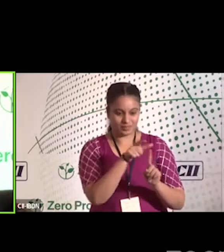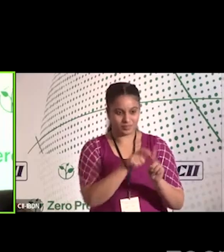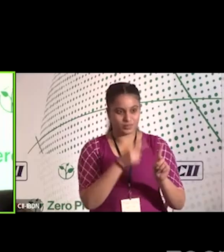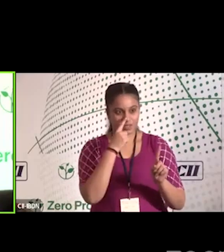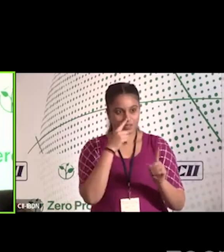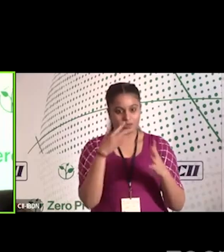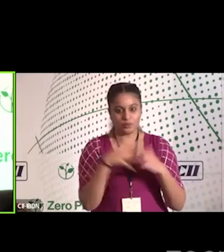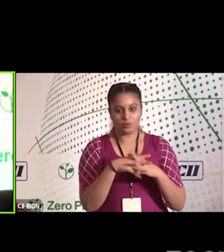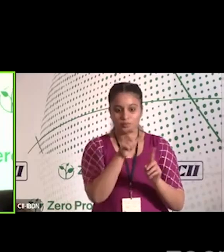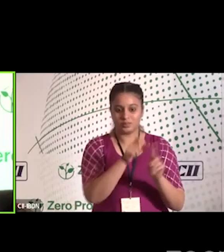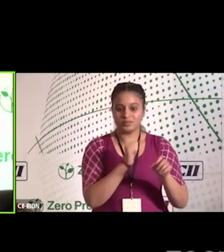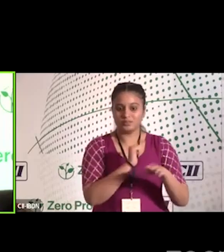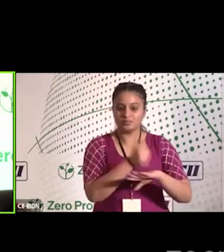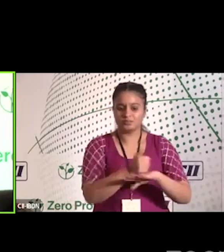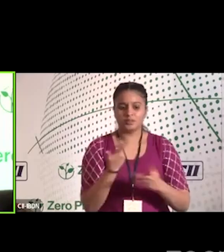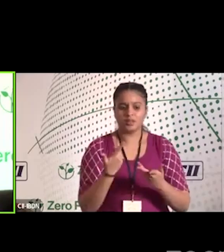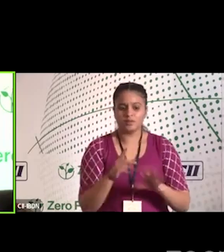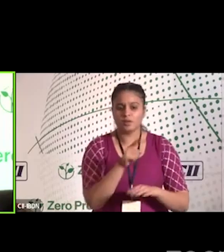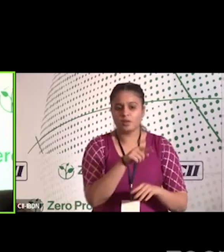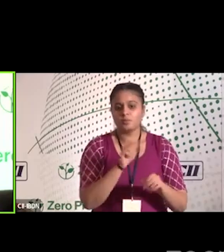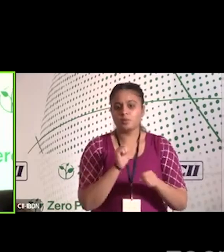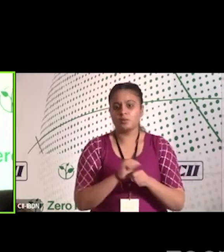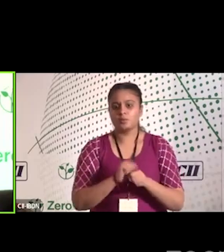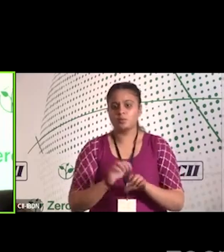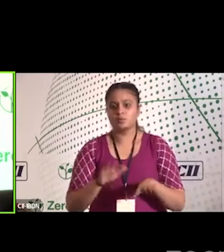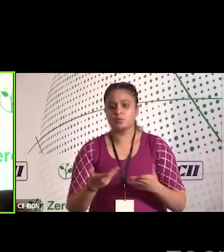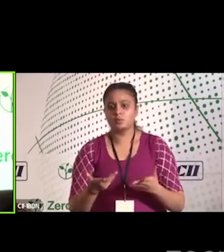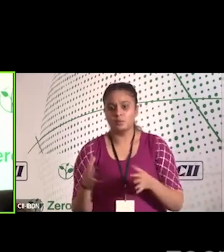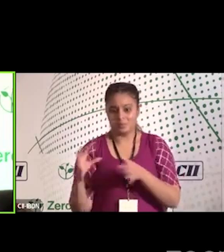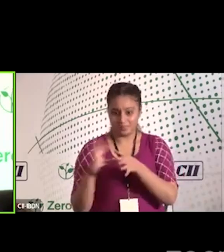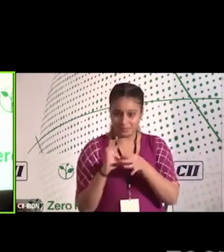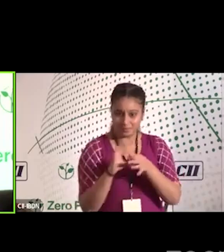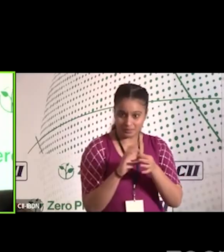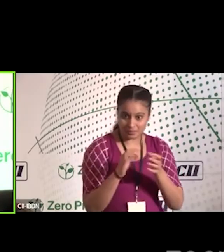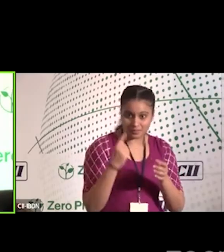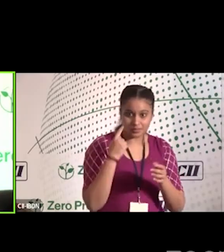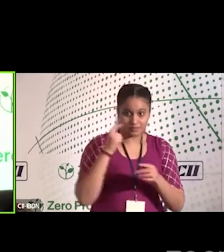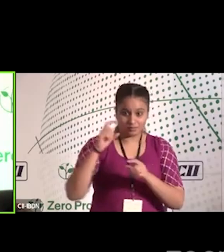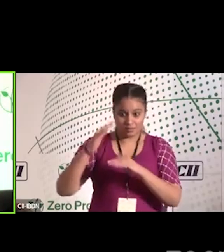We see that one is they're not connected even with any of the industry forums